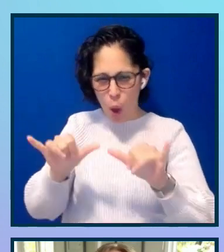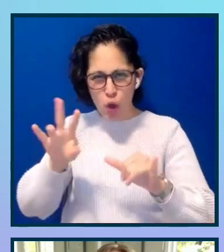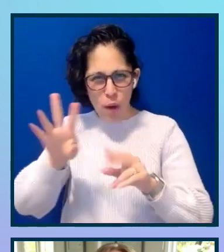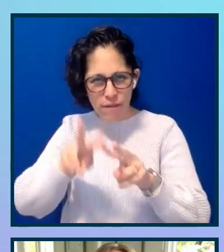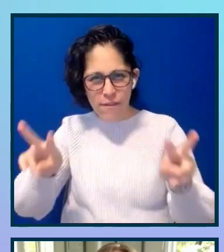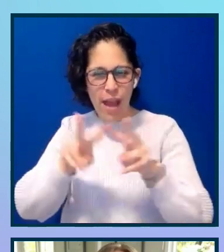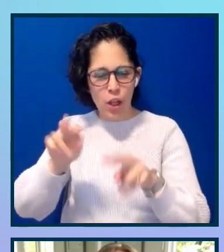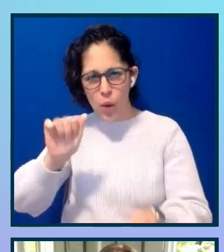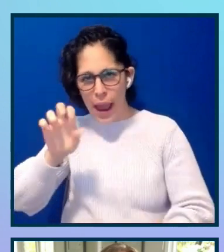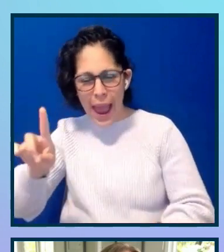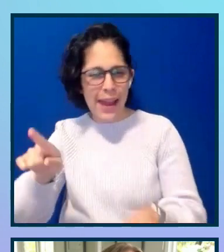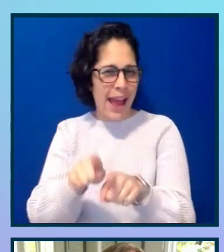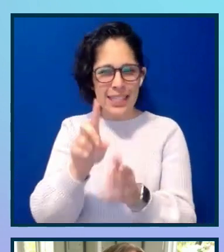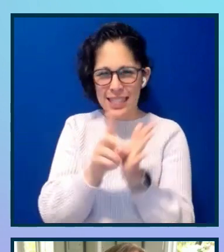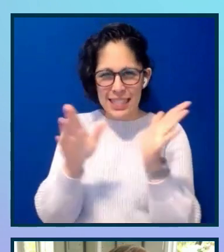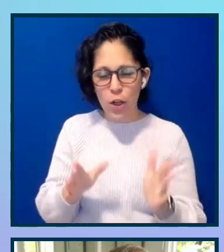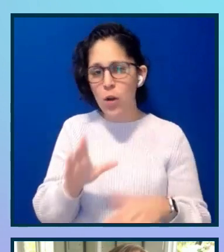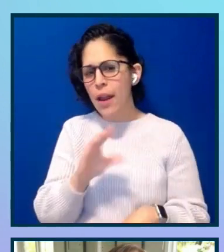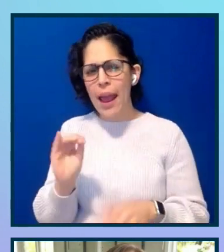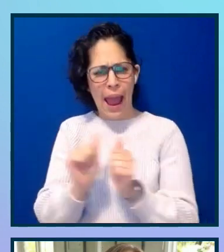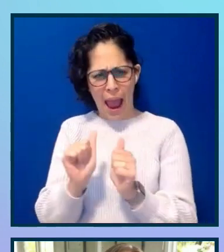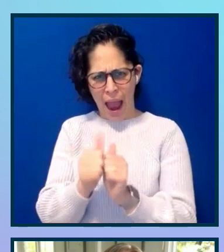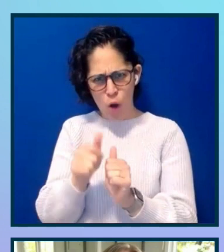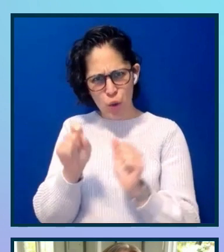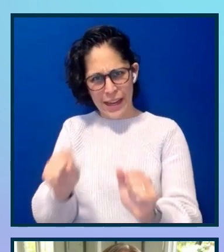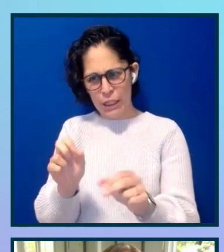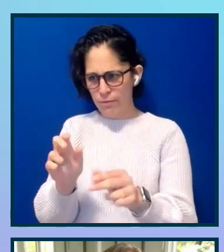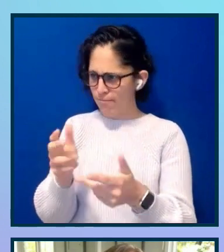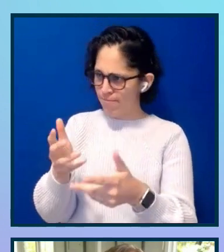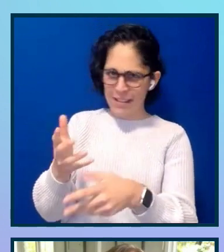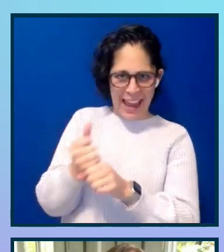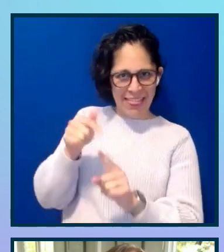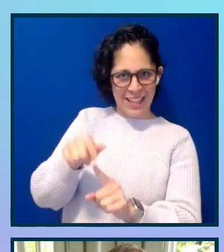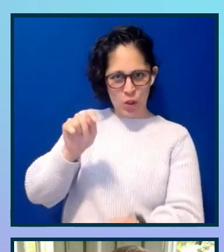and you can get your hands on this tool today. I'll tell you how to do that in a moment.